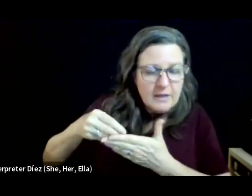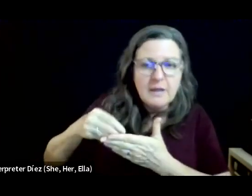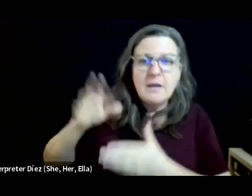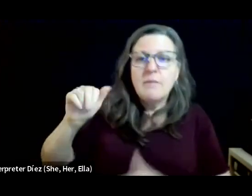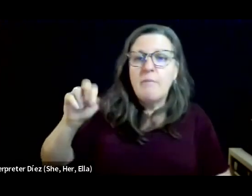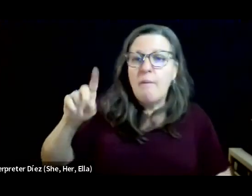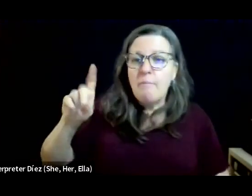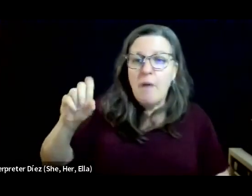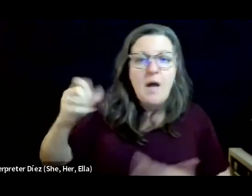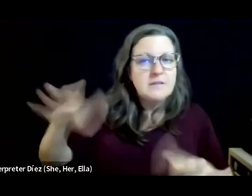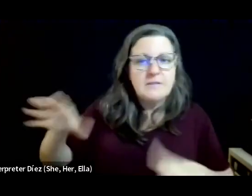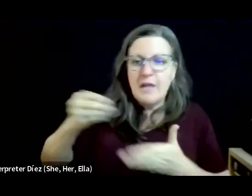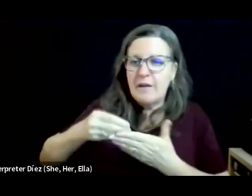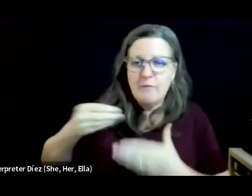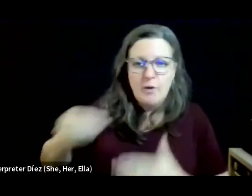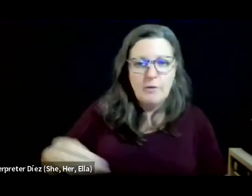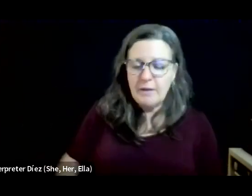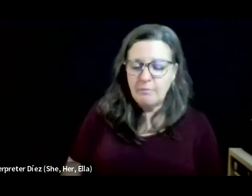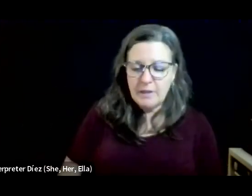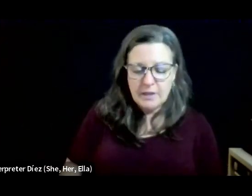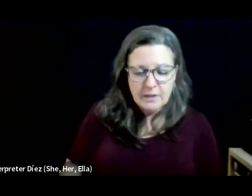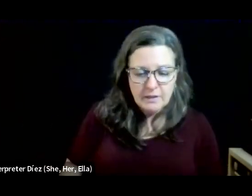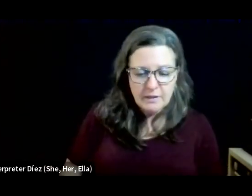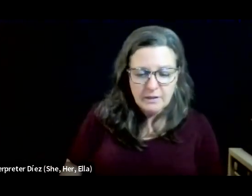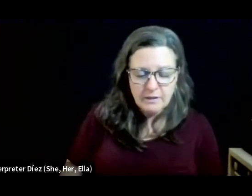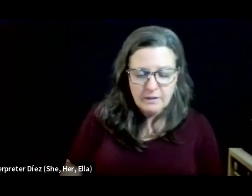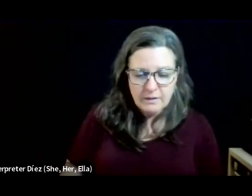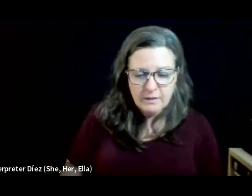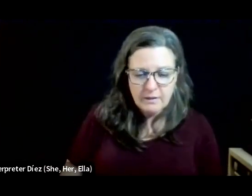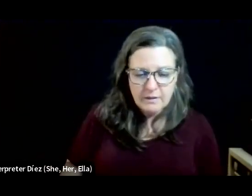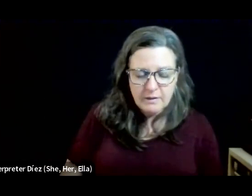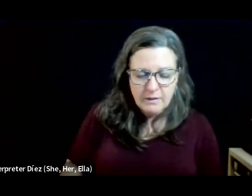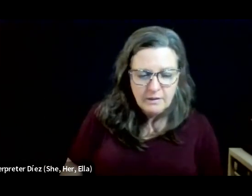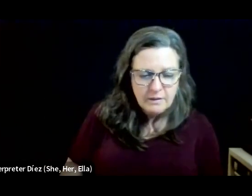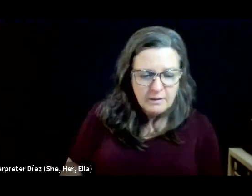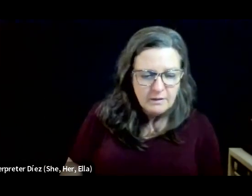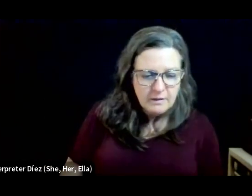So we won't be taking any money out of it.